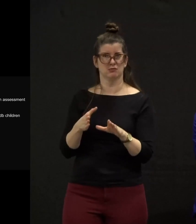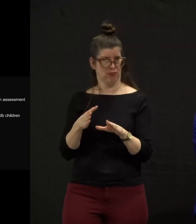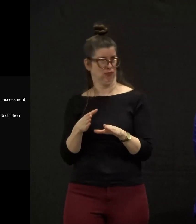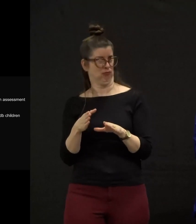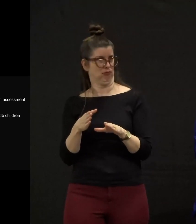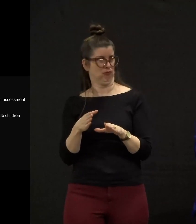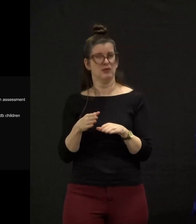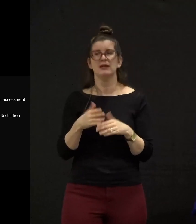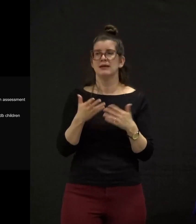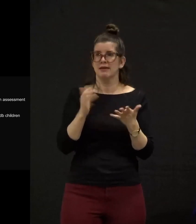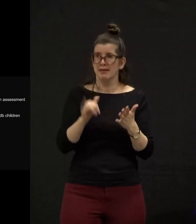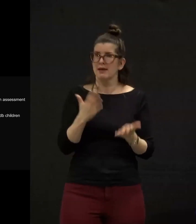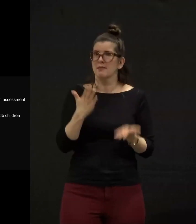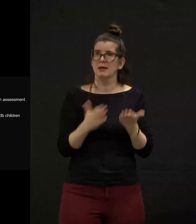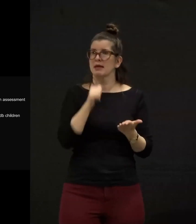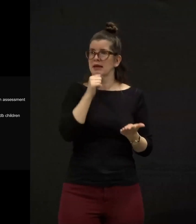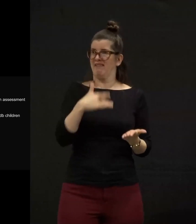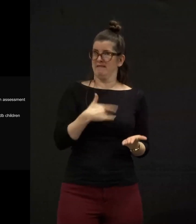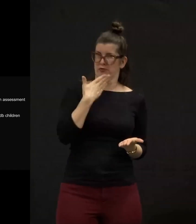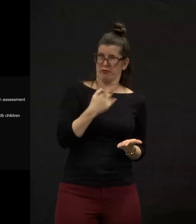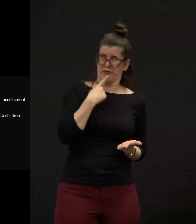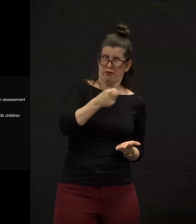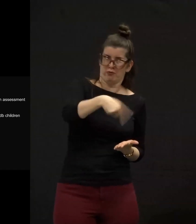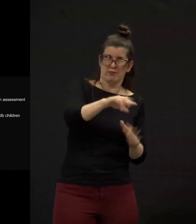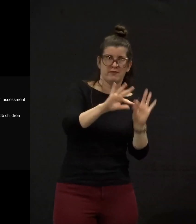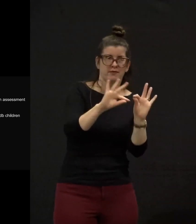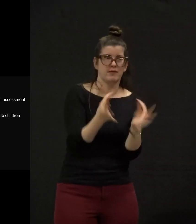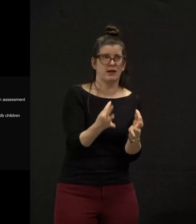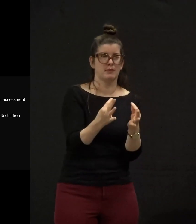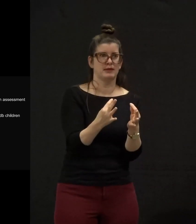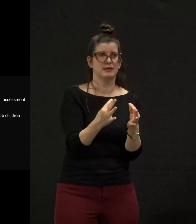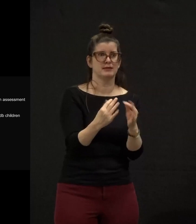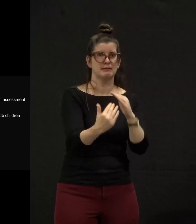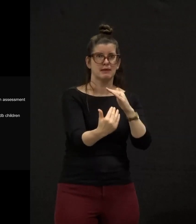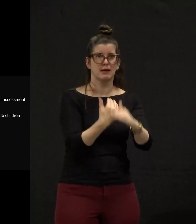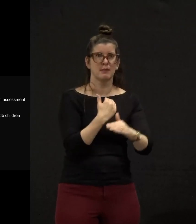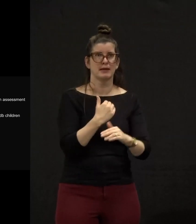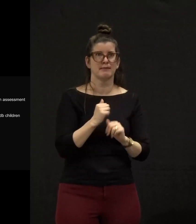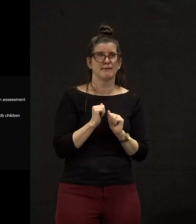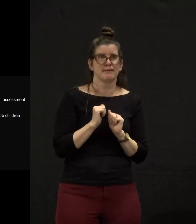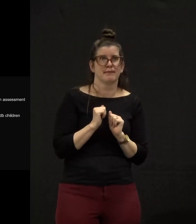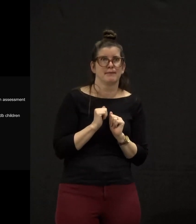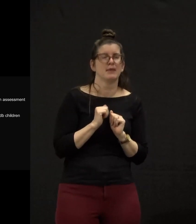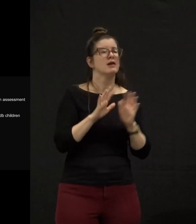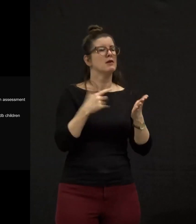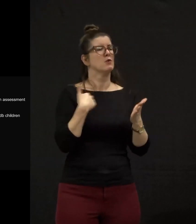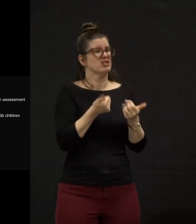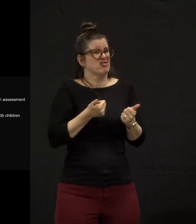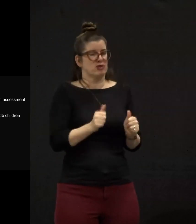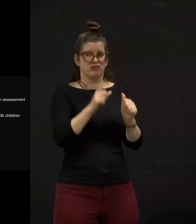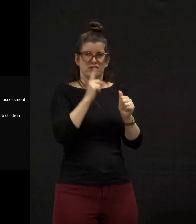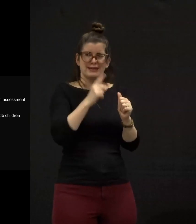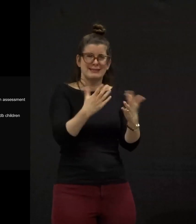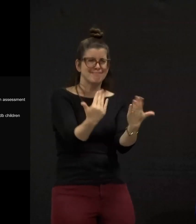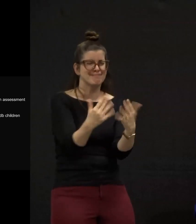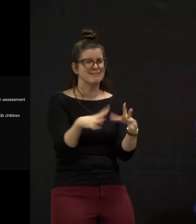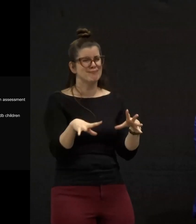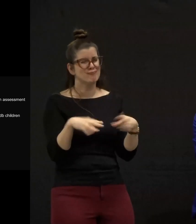That might not feel good for the families coming in the door. So we try to really embrace the fact that they participated,